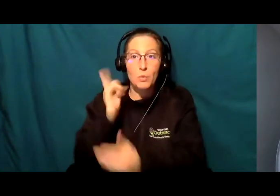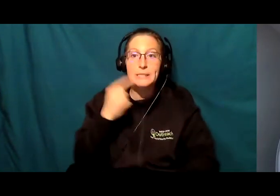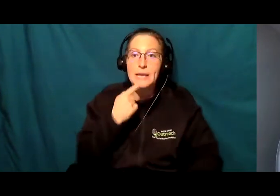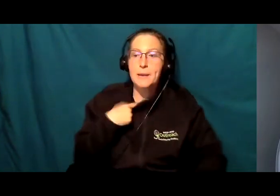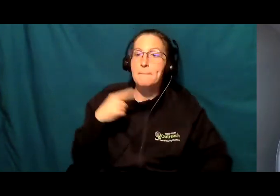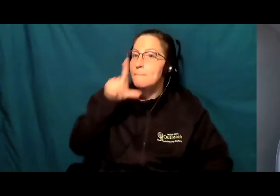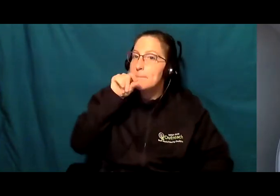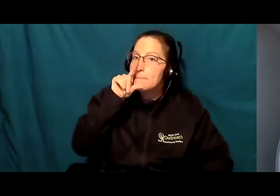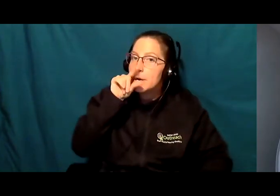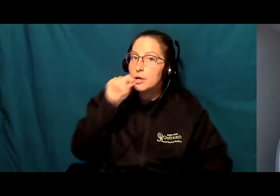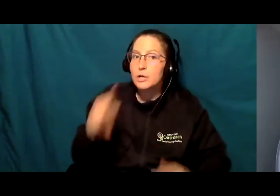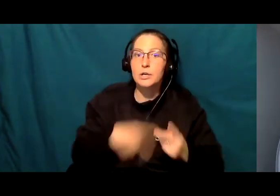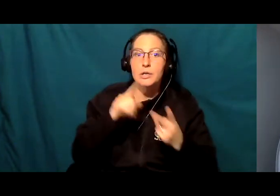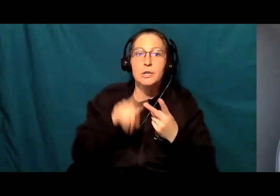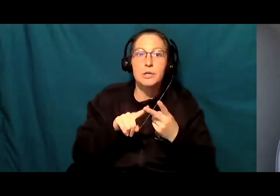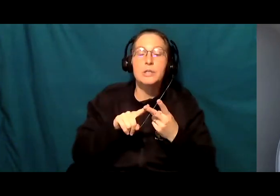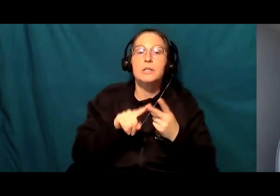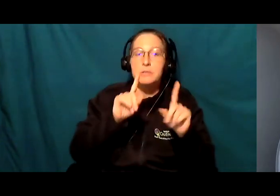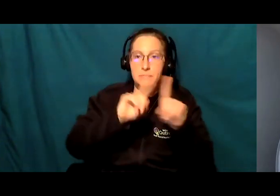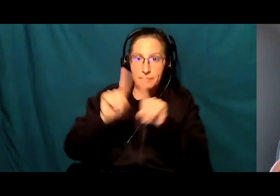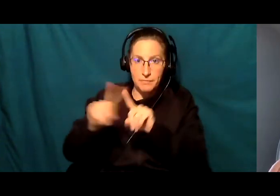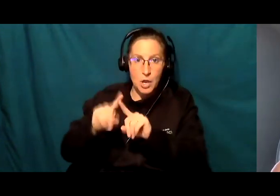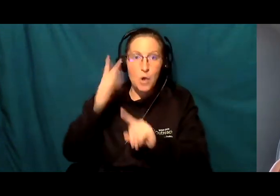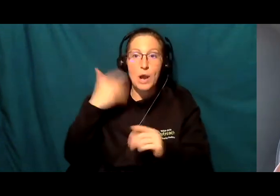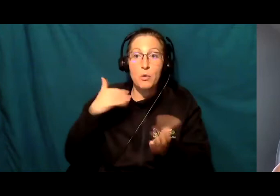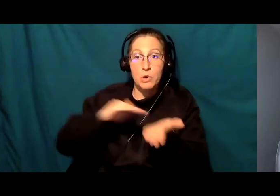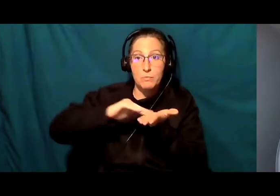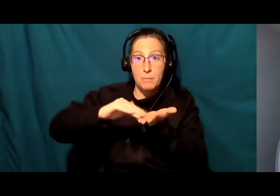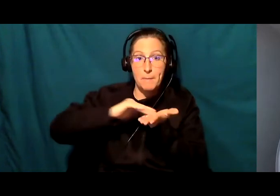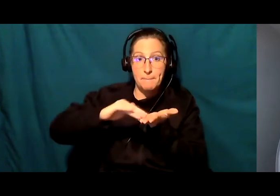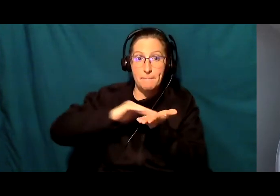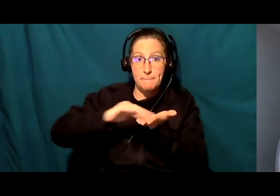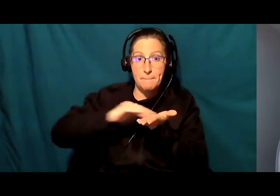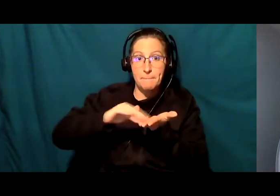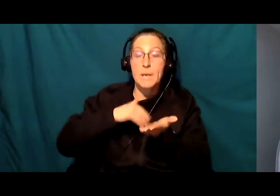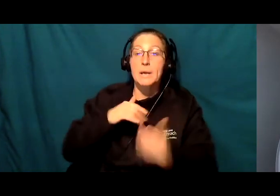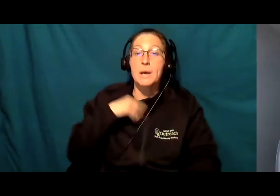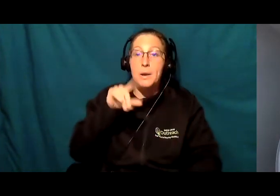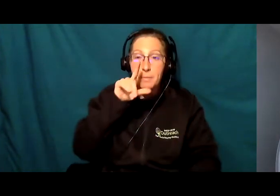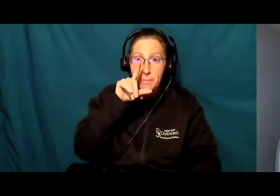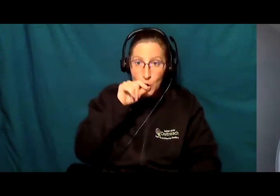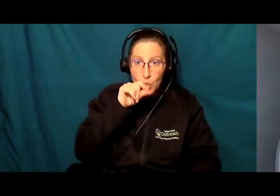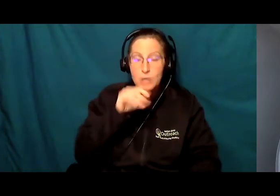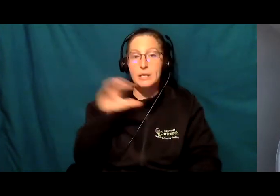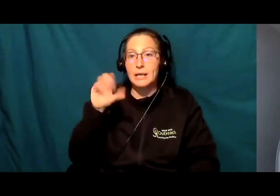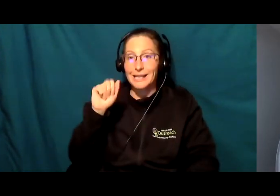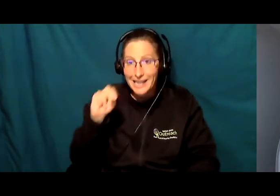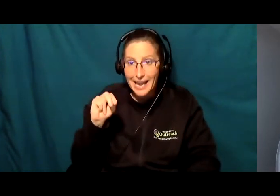might be, "can" because we're working on the Braille word sign of "can" in Braille, and the number one.